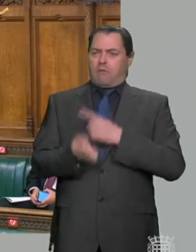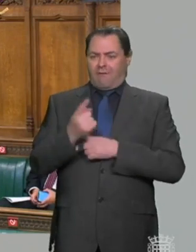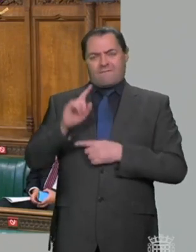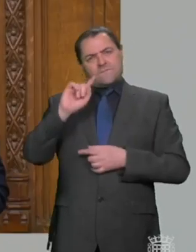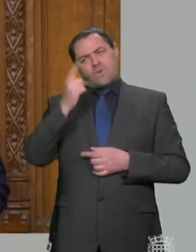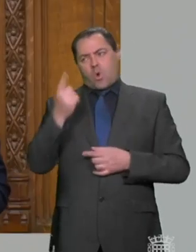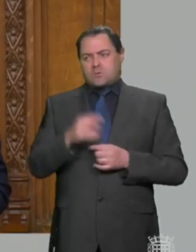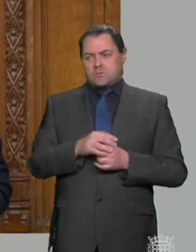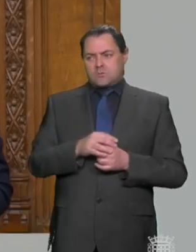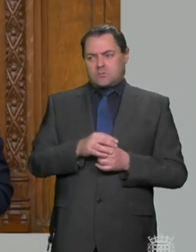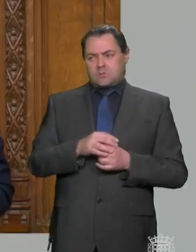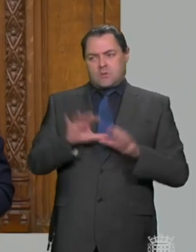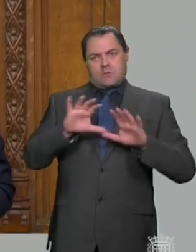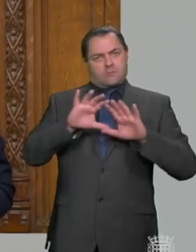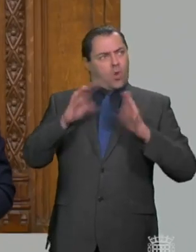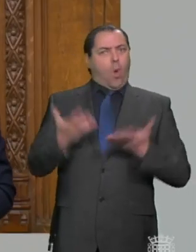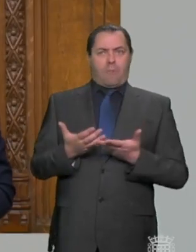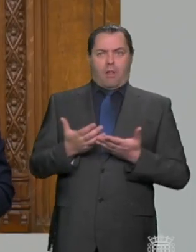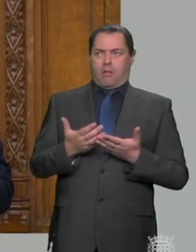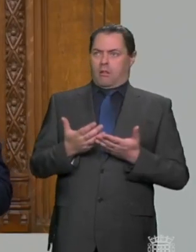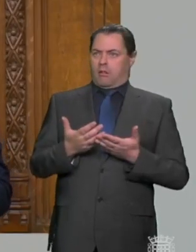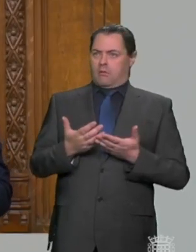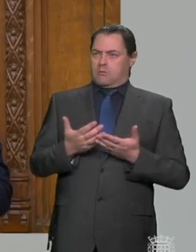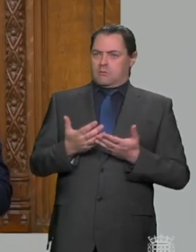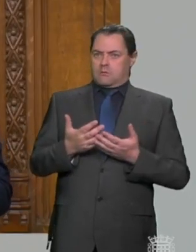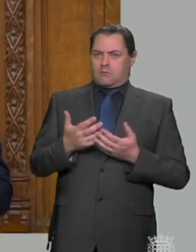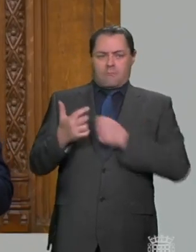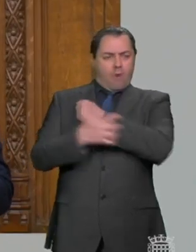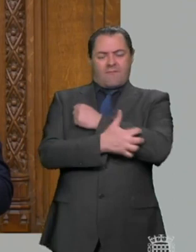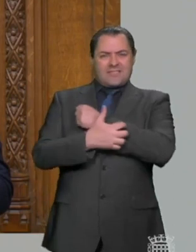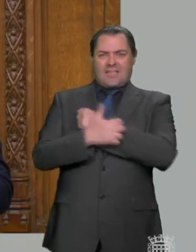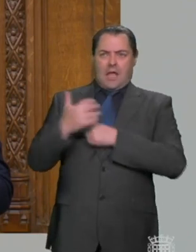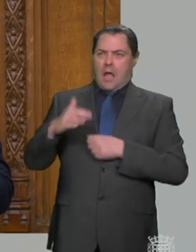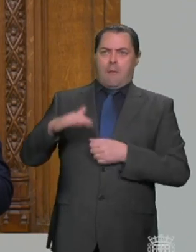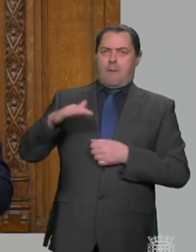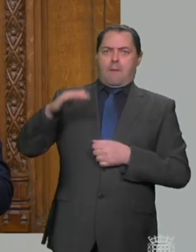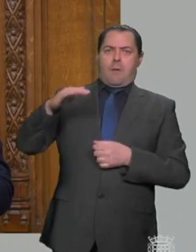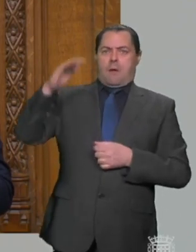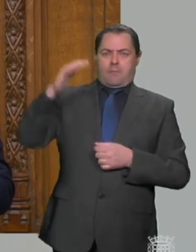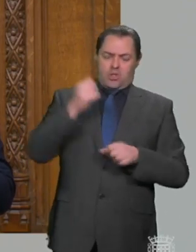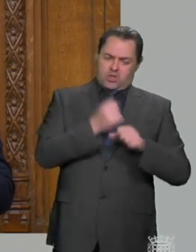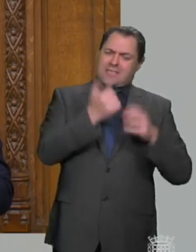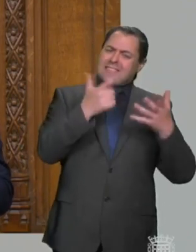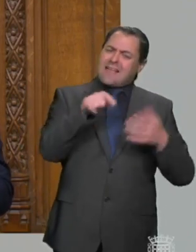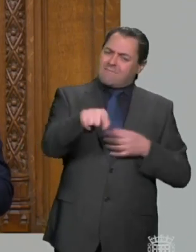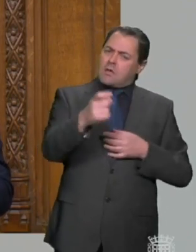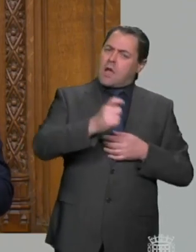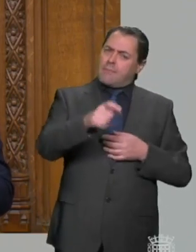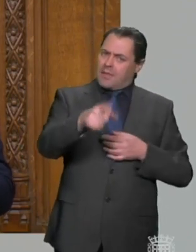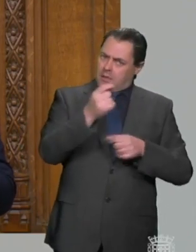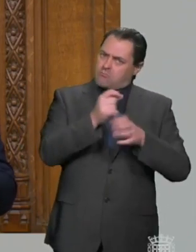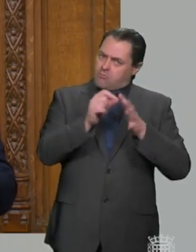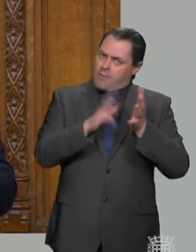extreme poverty this century, but at the G7 the Prime Minister could act. He can ask leaders to